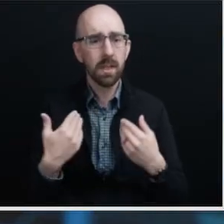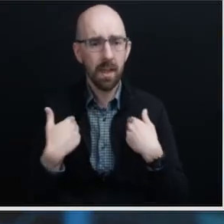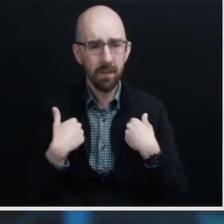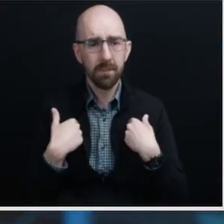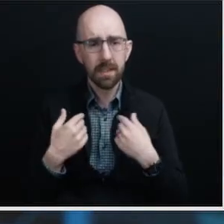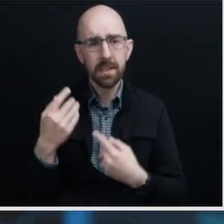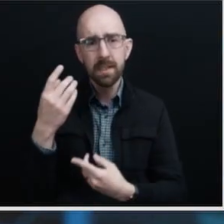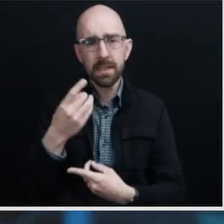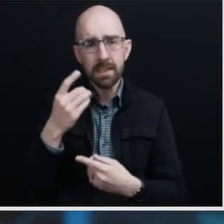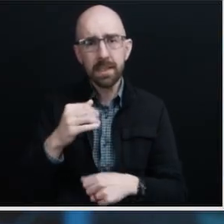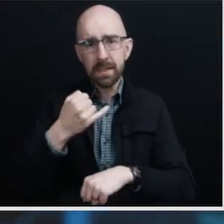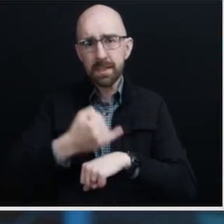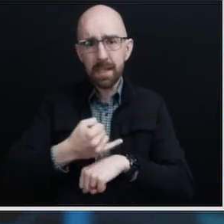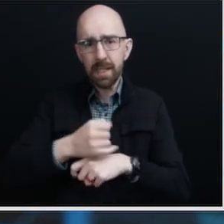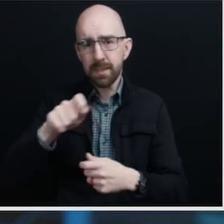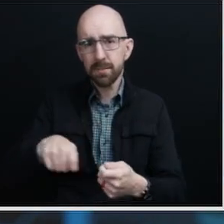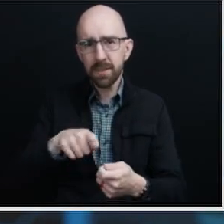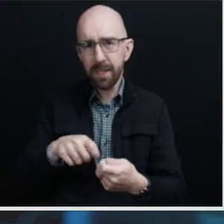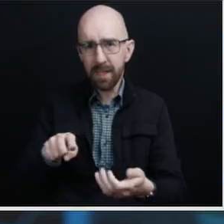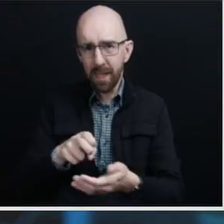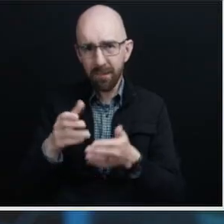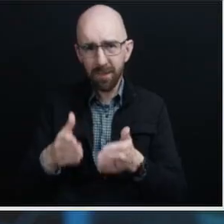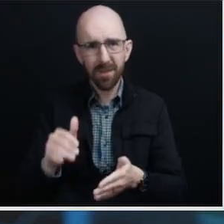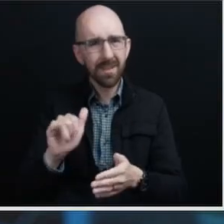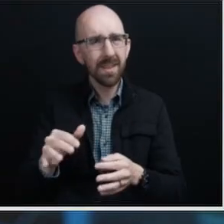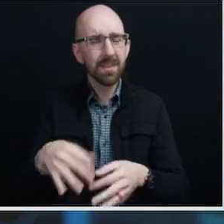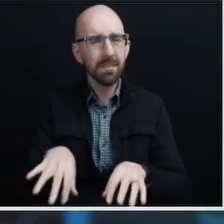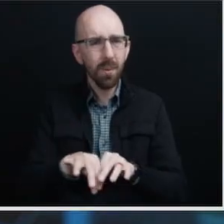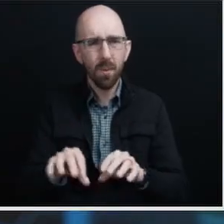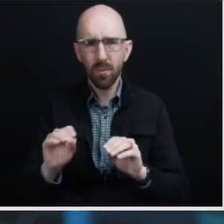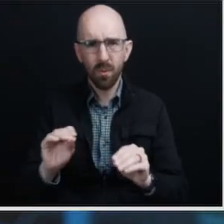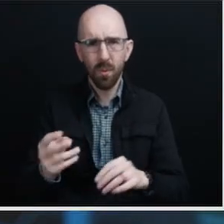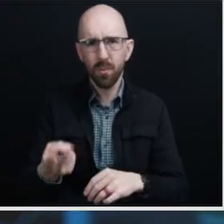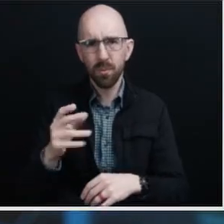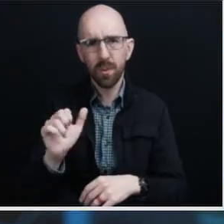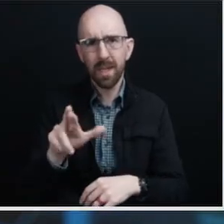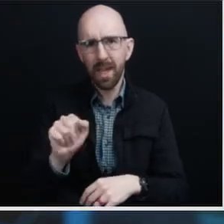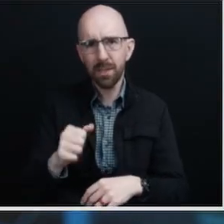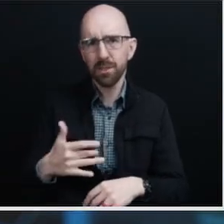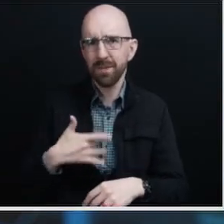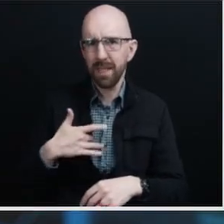specific navigators. And I think that's important because no two cancers feel the same or have the